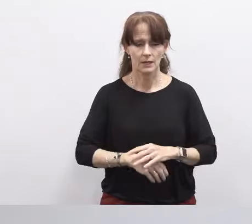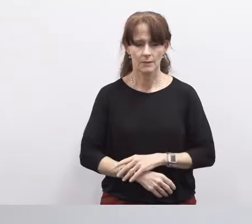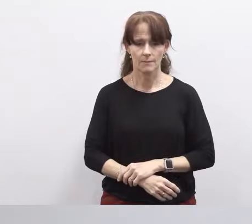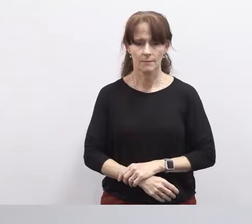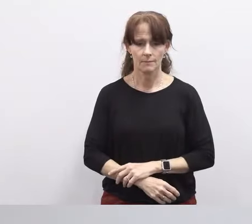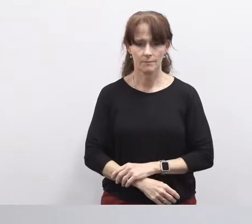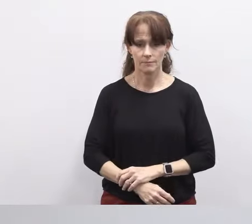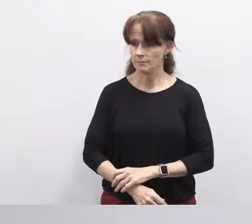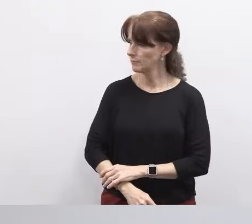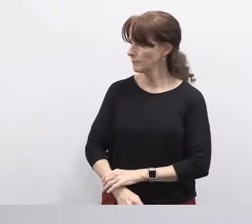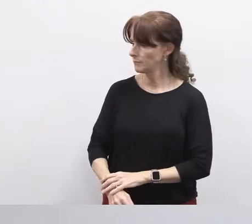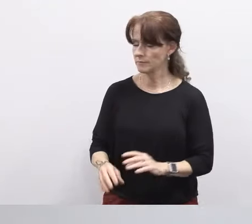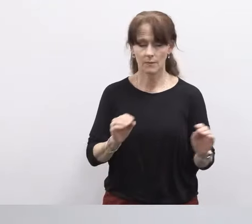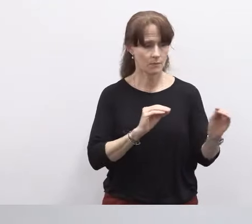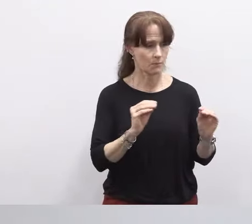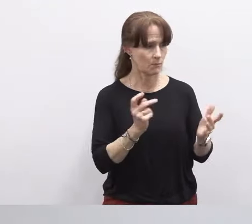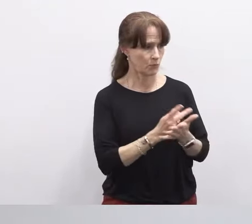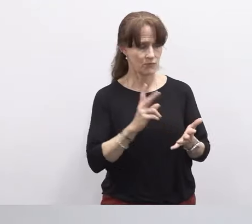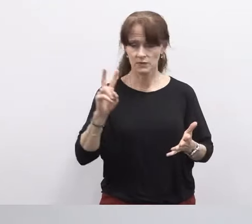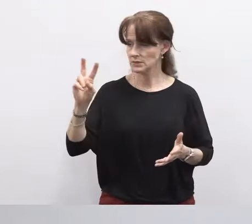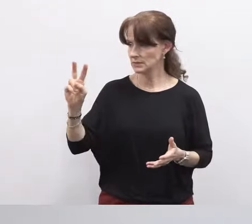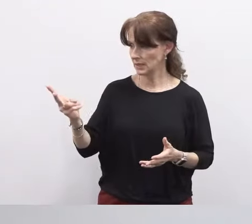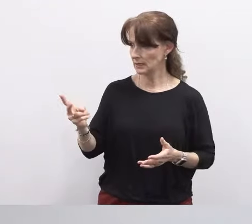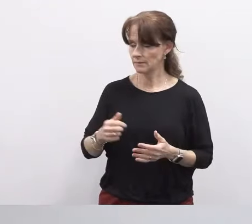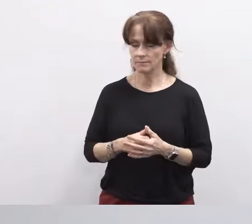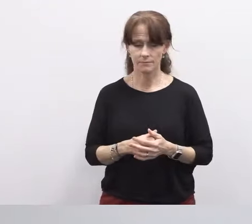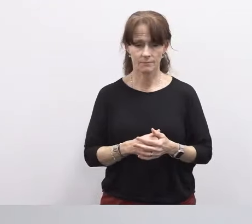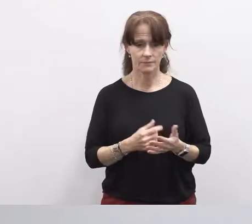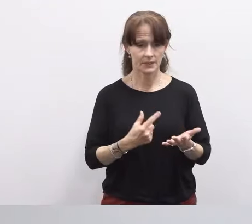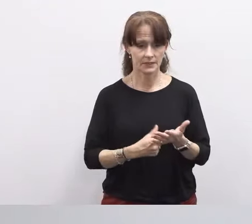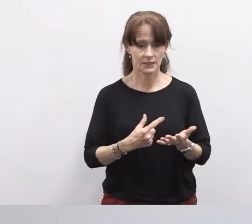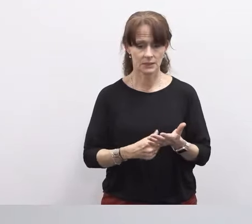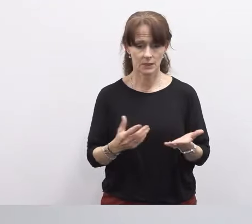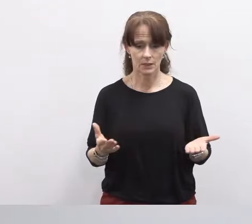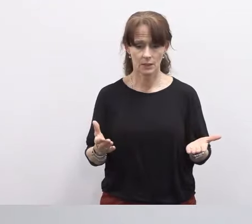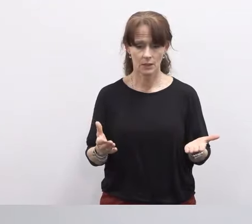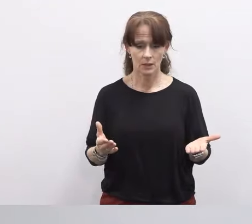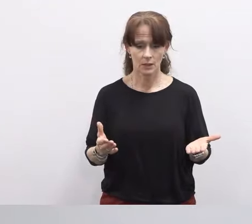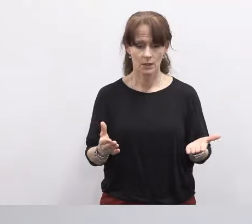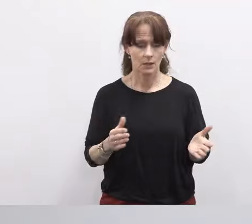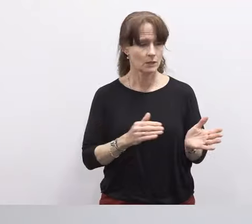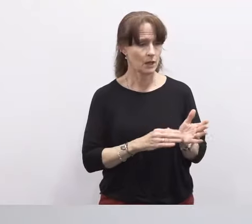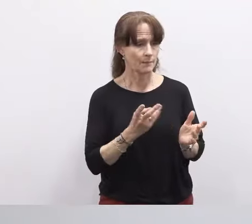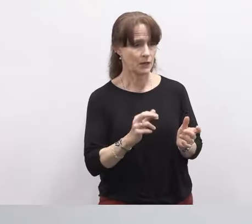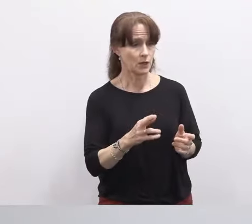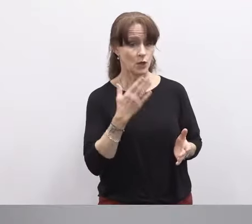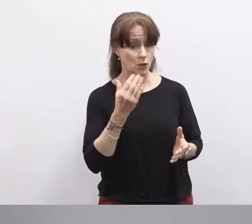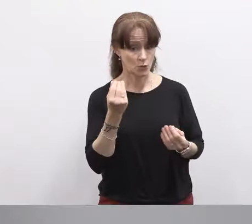Do we have a motion? Move approval. Second. Discussion, Dr. Baker good news indeed, right?